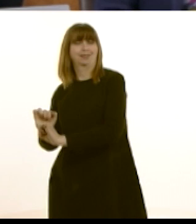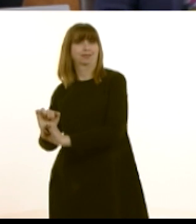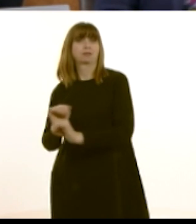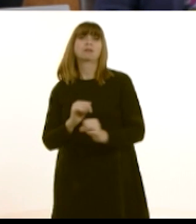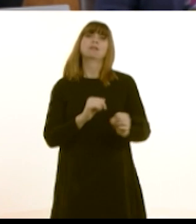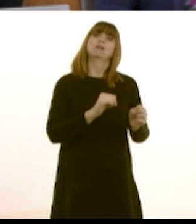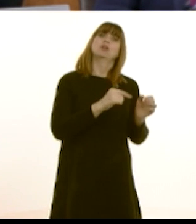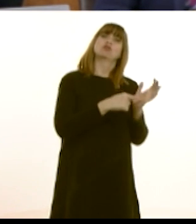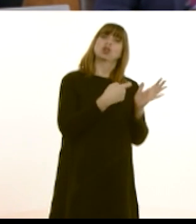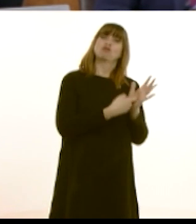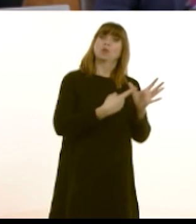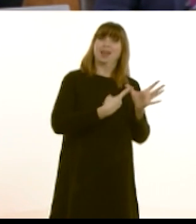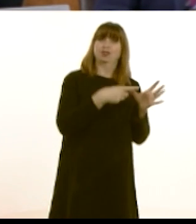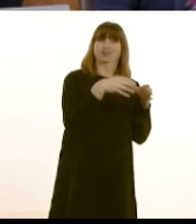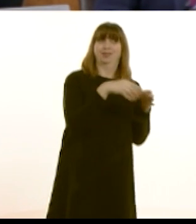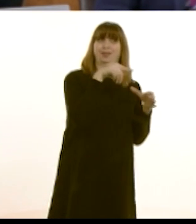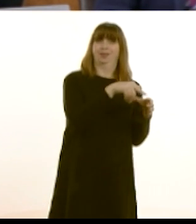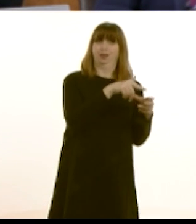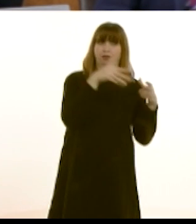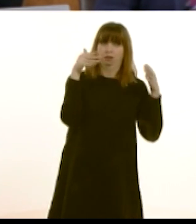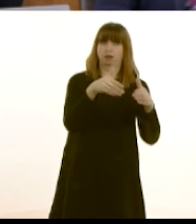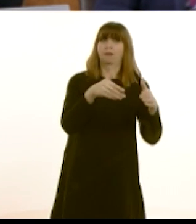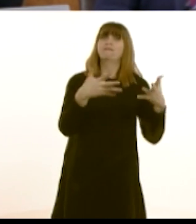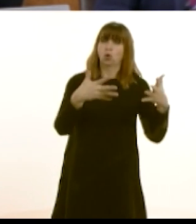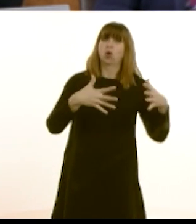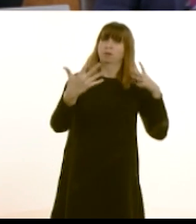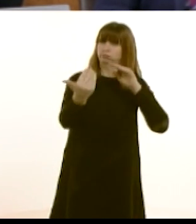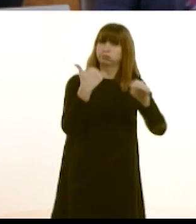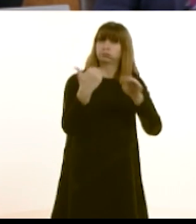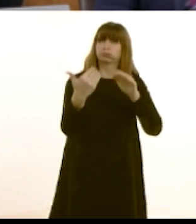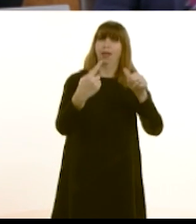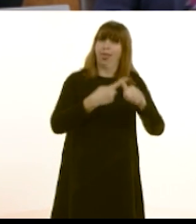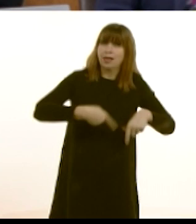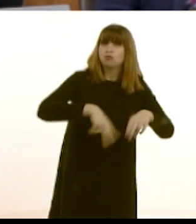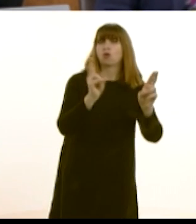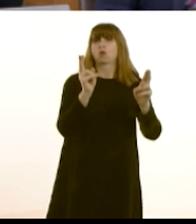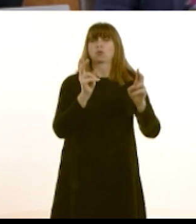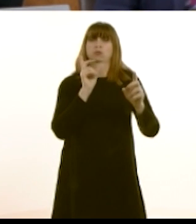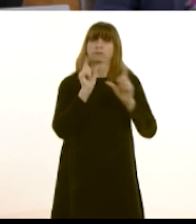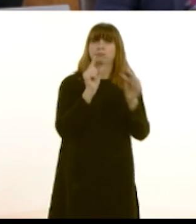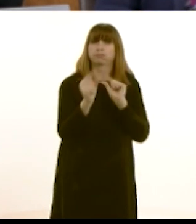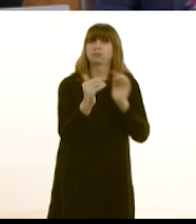As regards the A55, the A5 and the M4, for example, what happens again is that, although